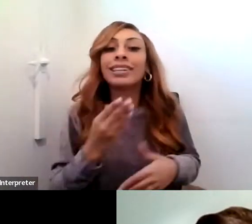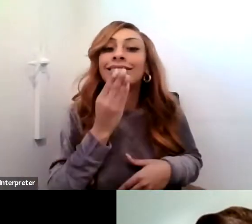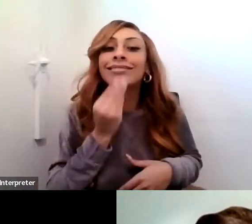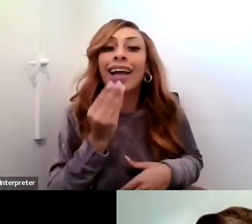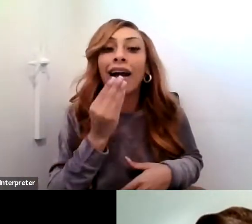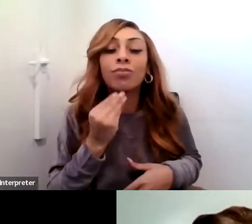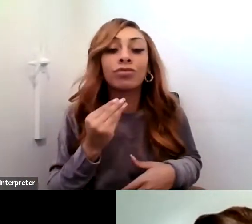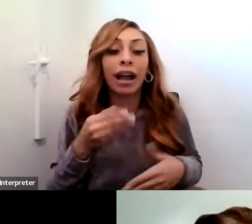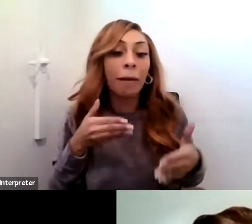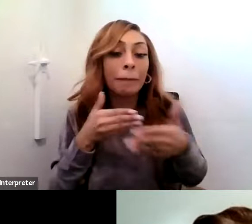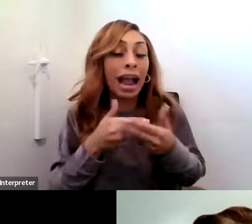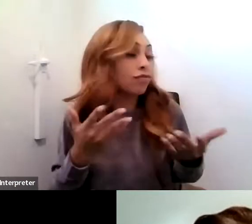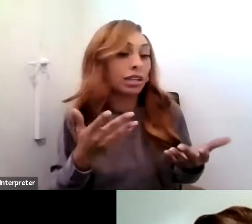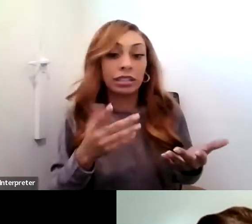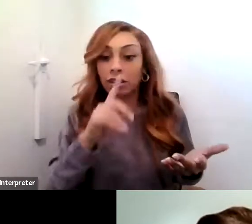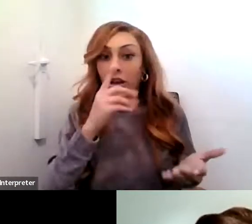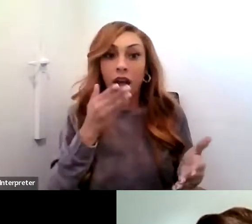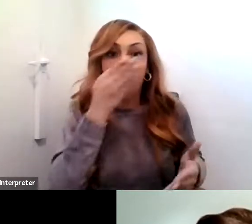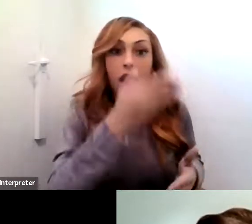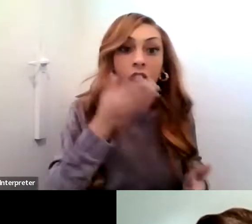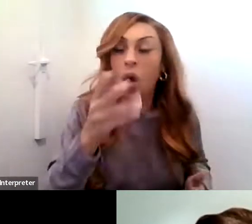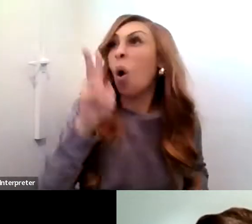or the ability to watch it later,